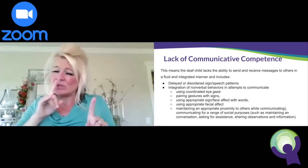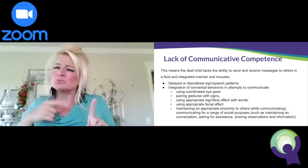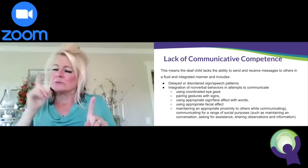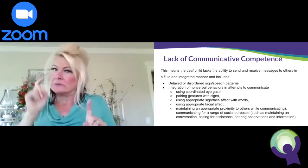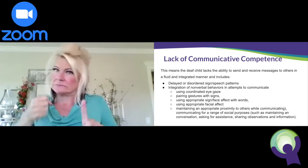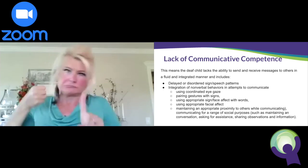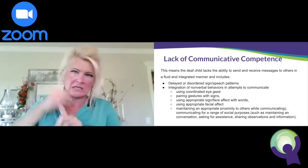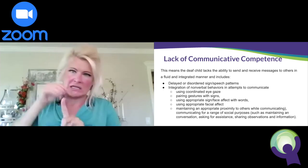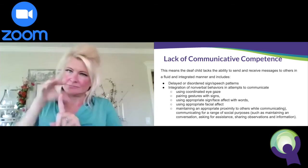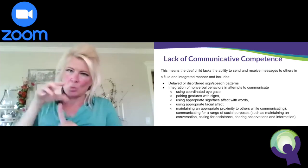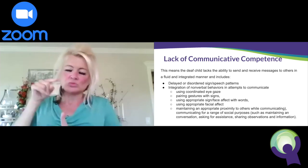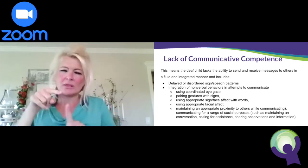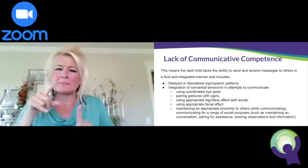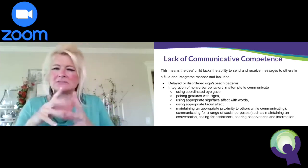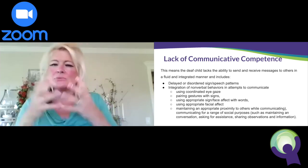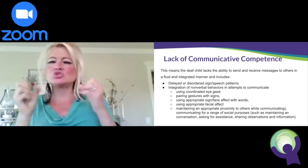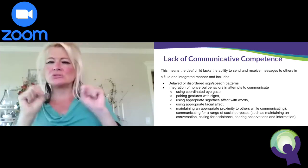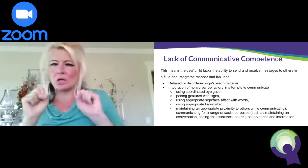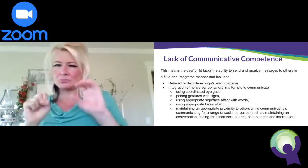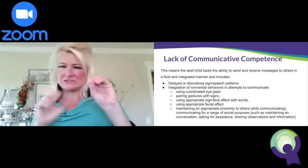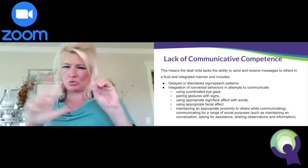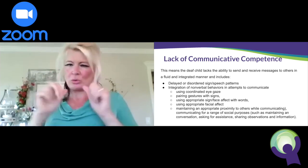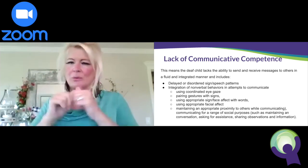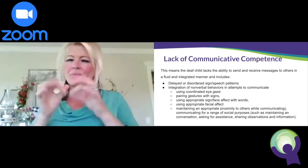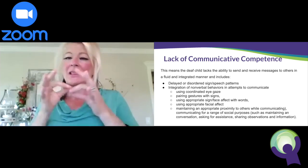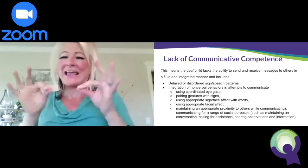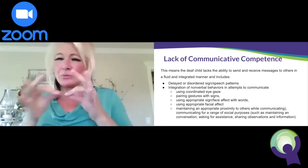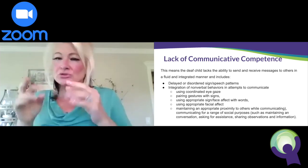listening to everything around them, they're taking everything in and really that incidental learning is so